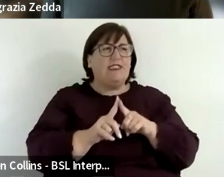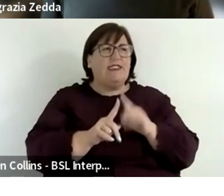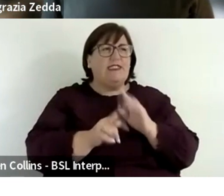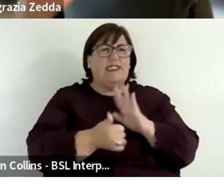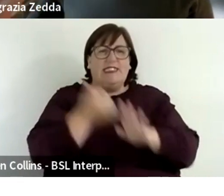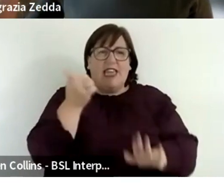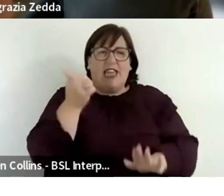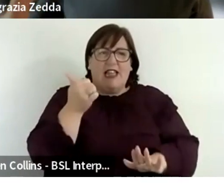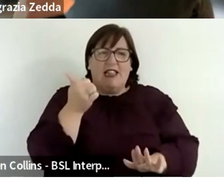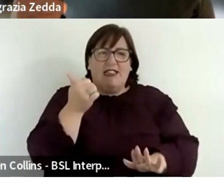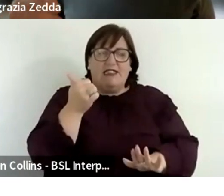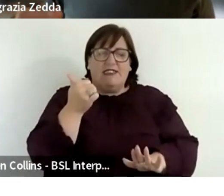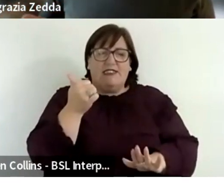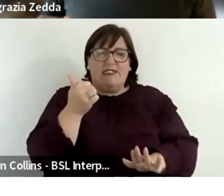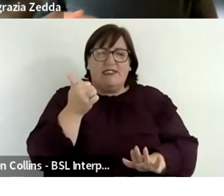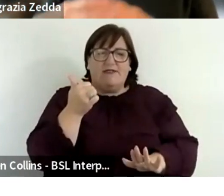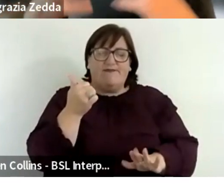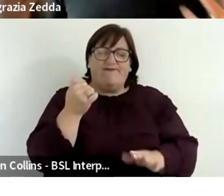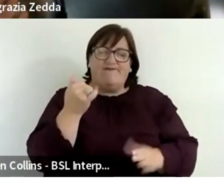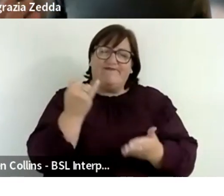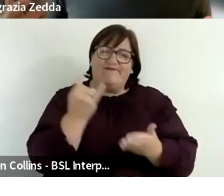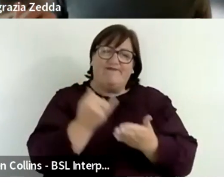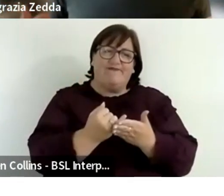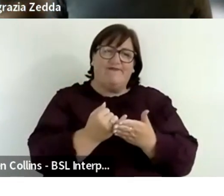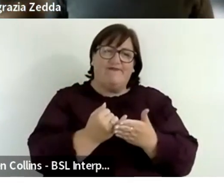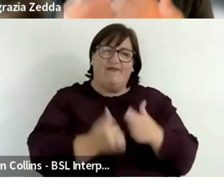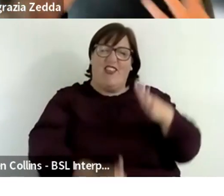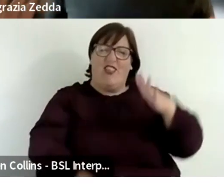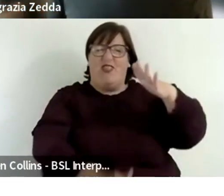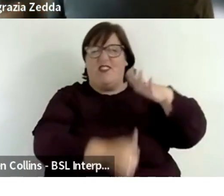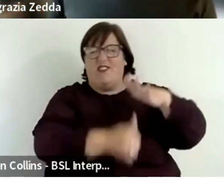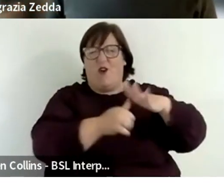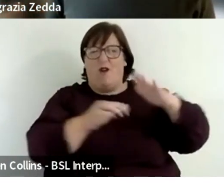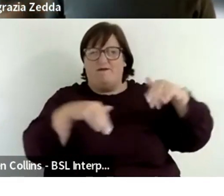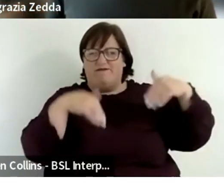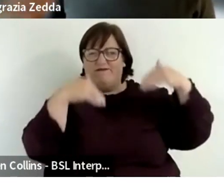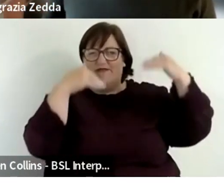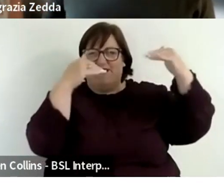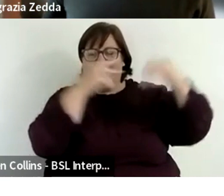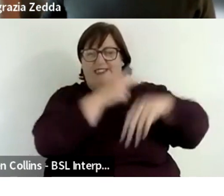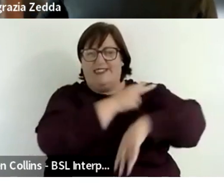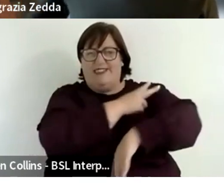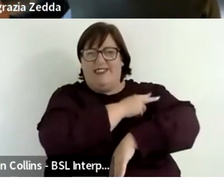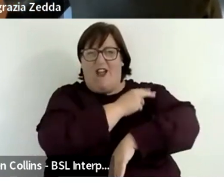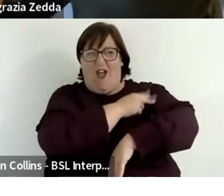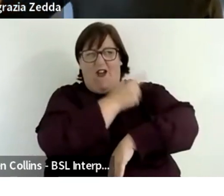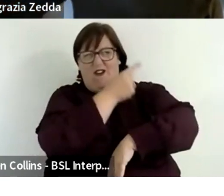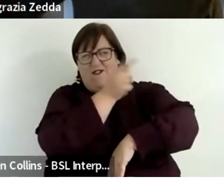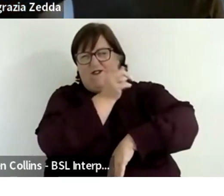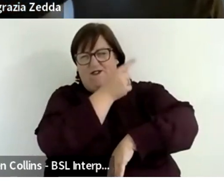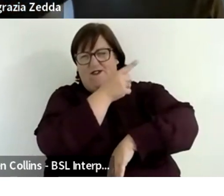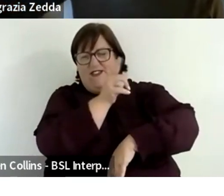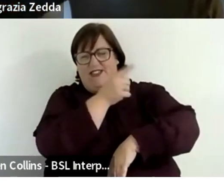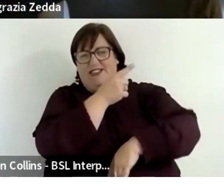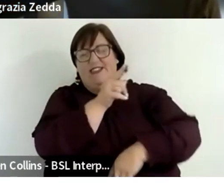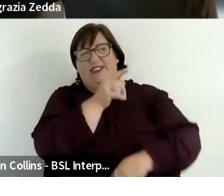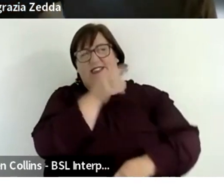At the top in many organisations and industries, the higher you go in the hierarchies,